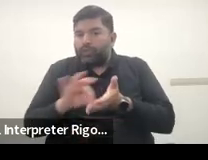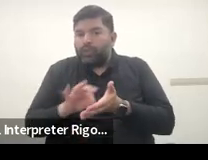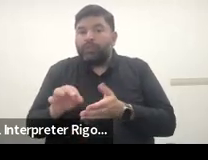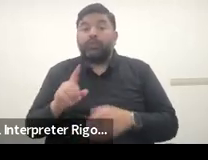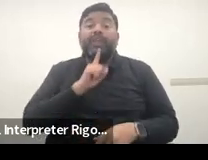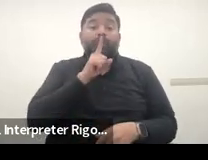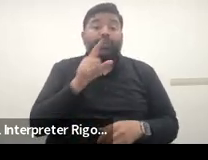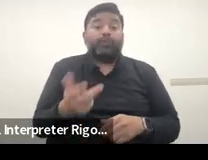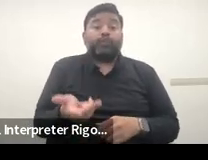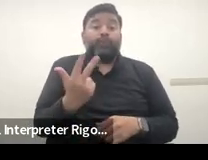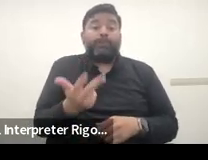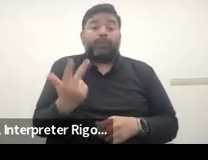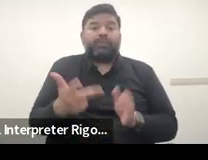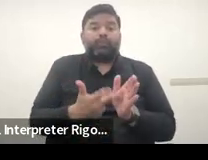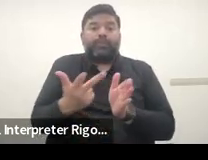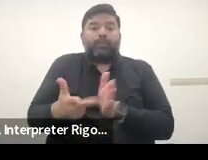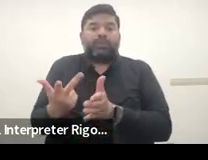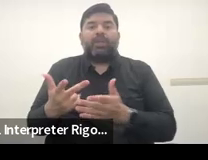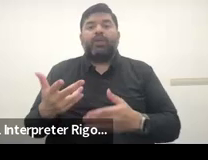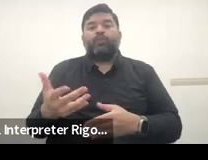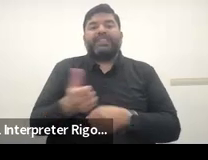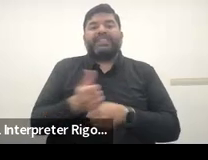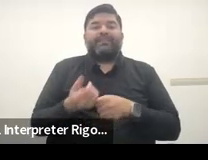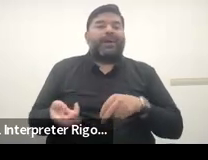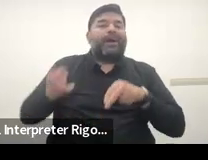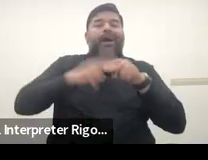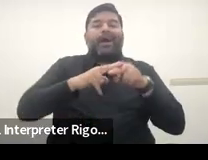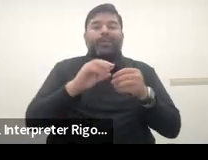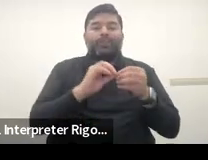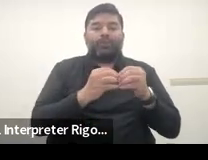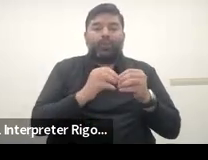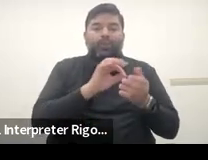receive a higher score than triples that do not exist in the knowledge graph. So this is